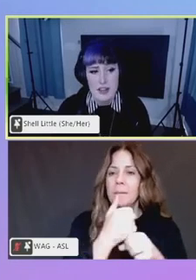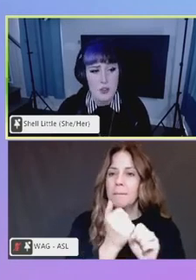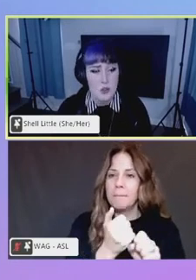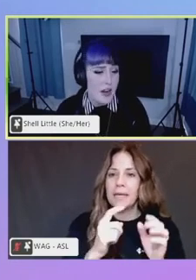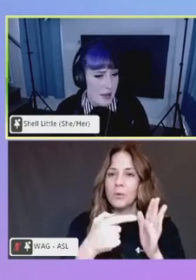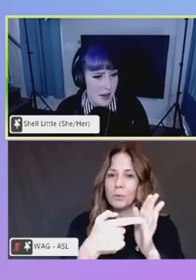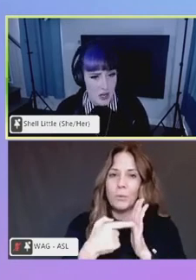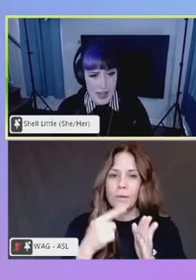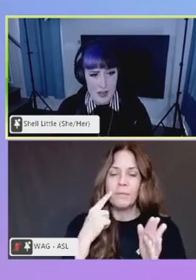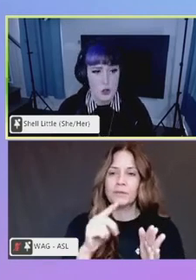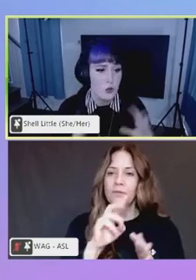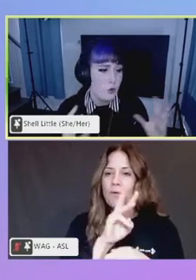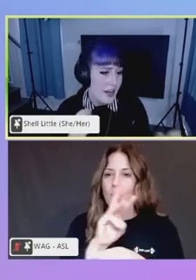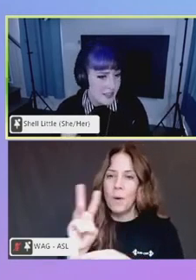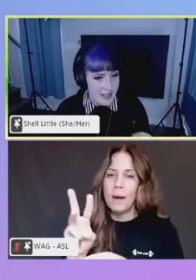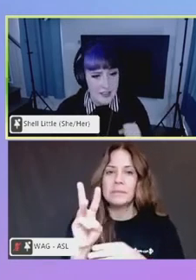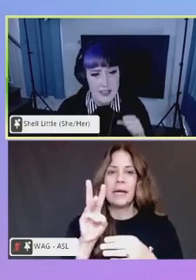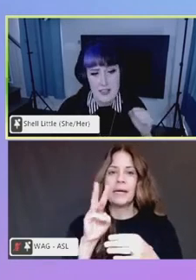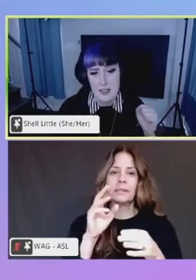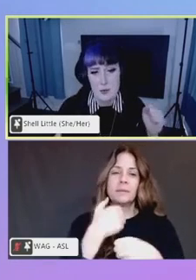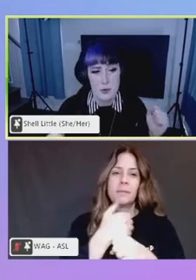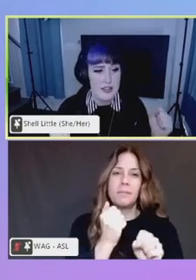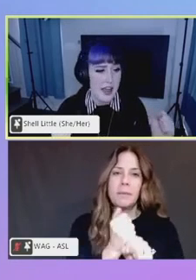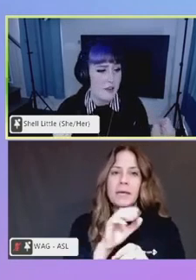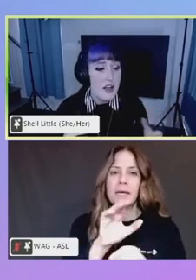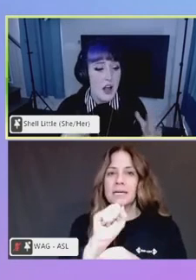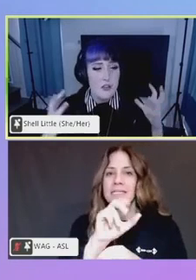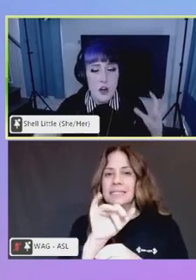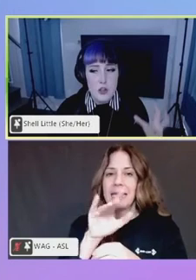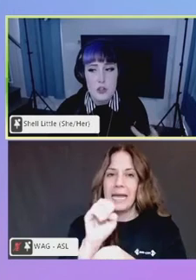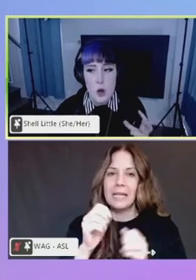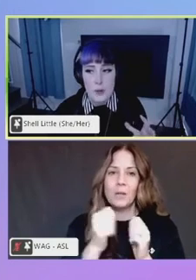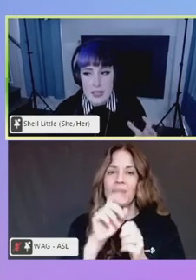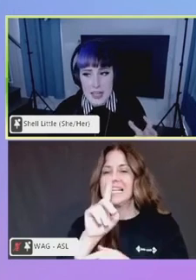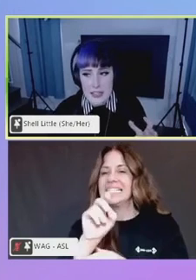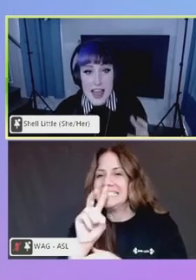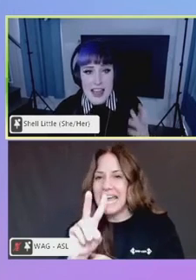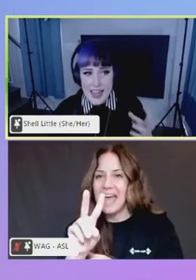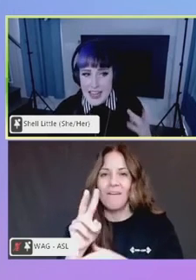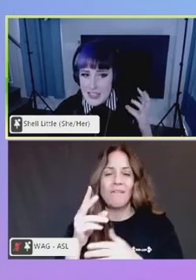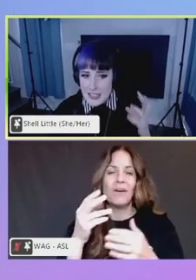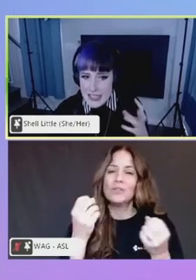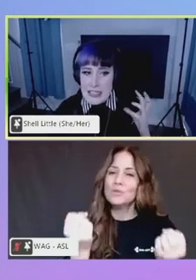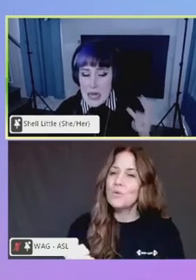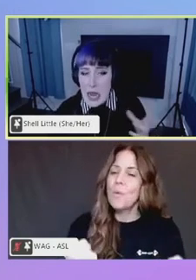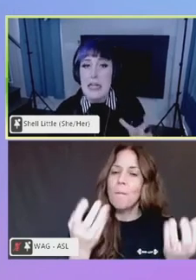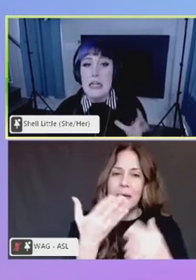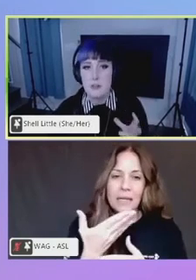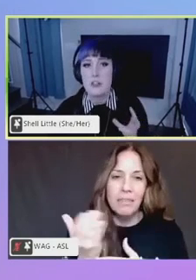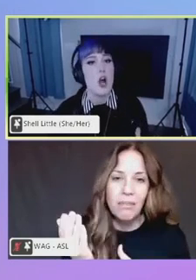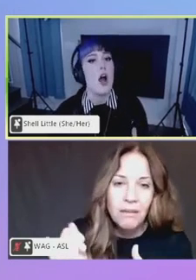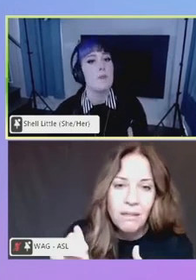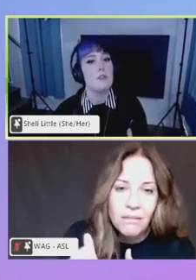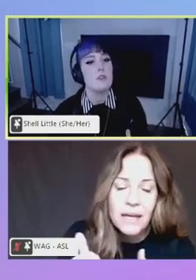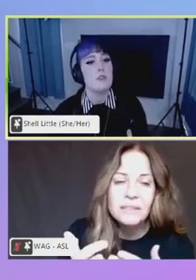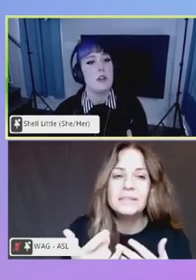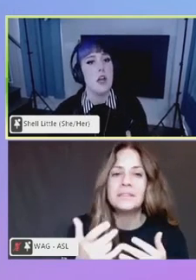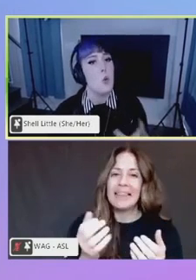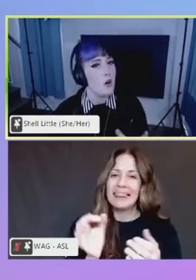position is saying, you know, you must implement requirements, consult, provide guidance. Make requirements